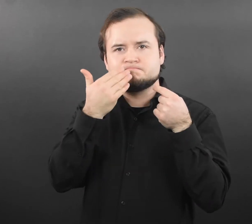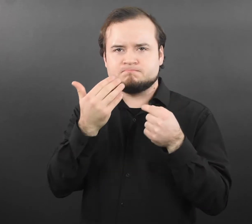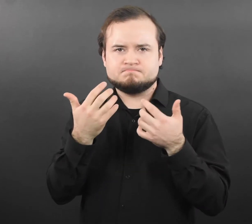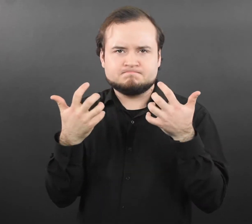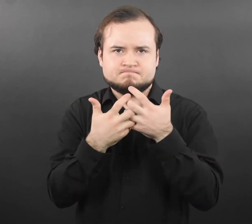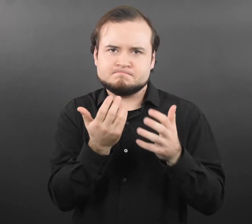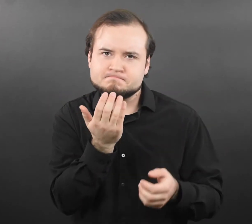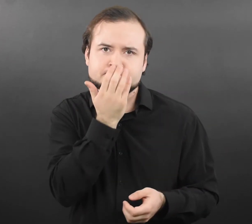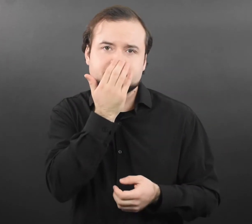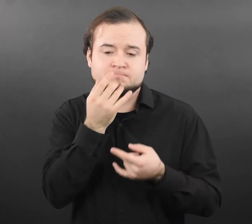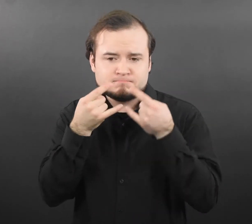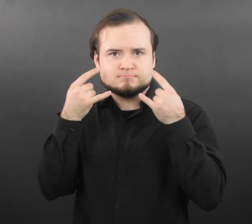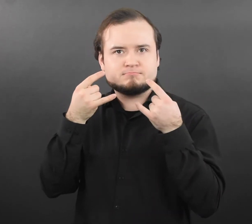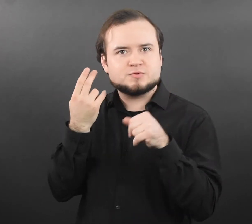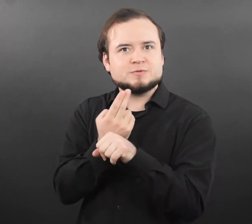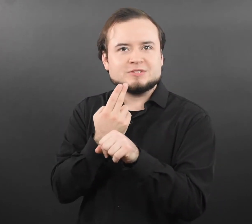even at home. •